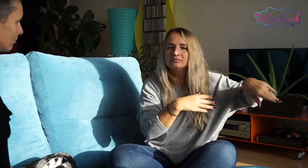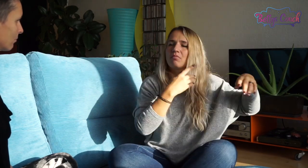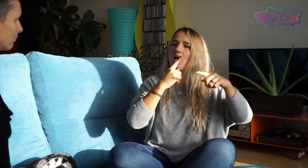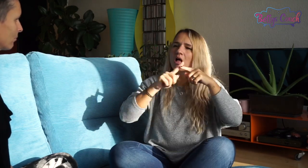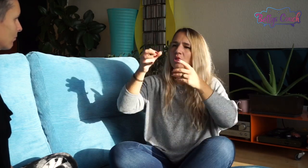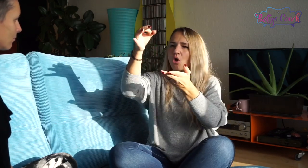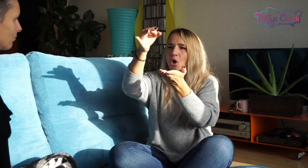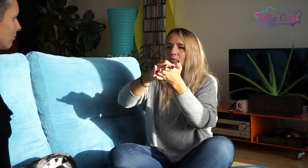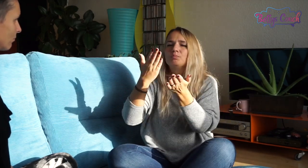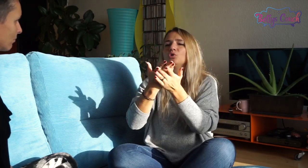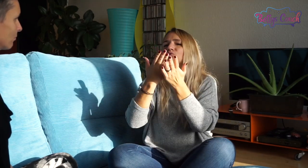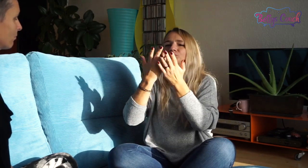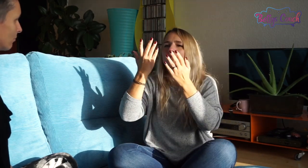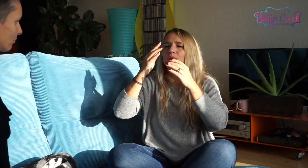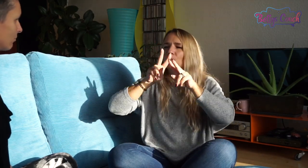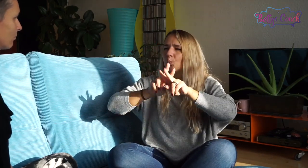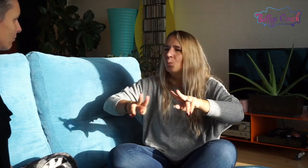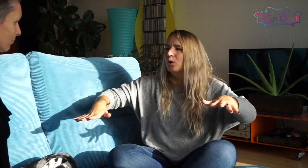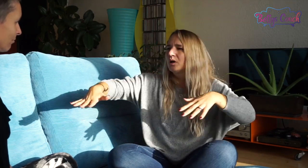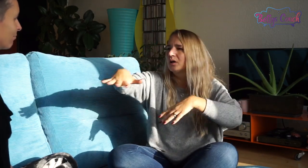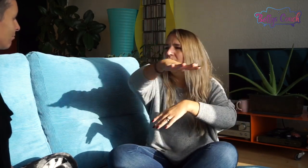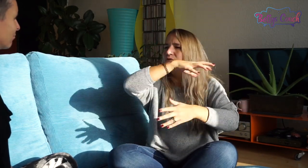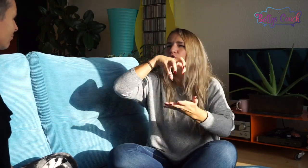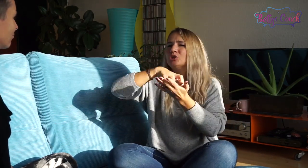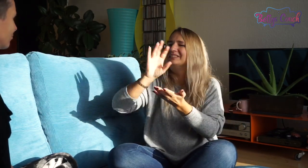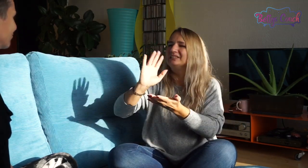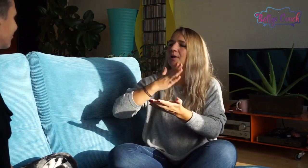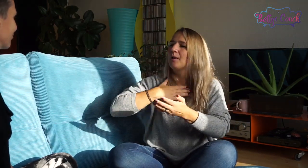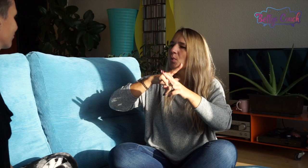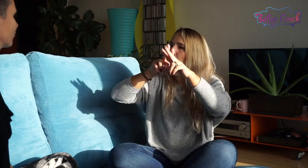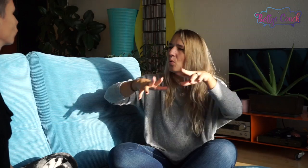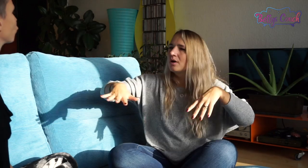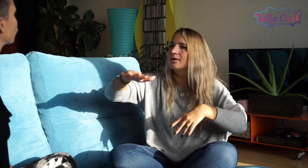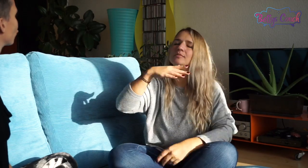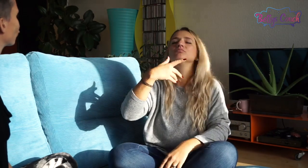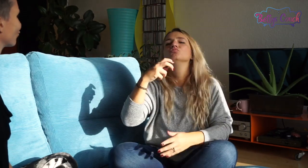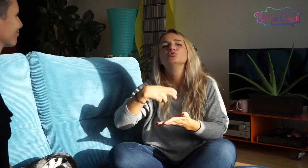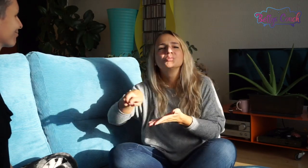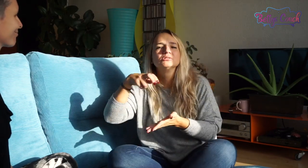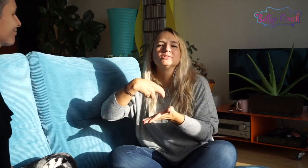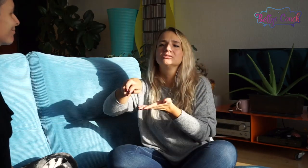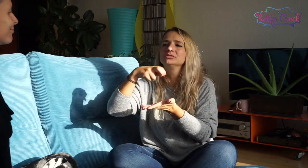Find a place to rest where you can go for a walk. Avoid cities.